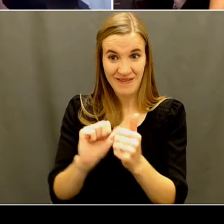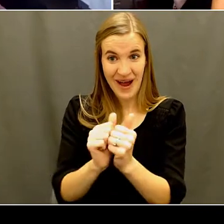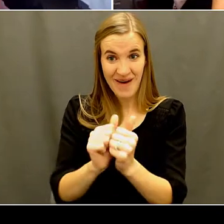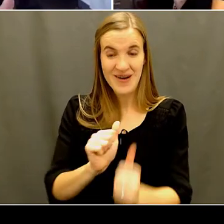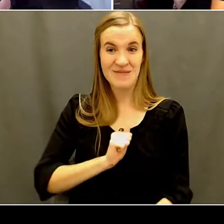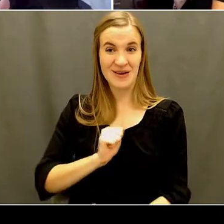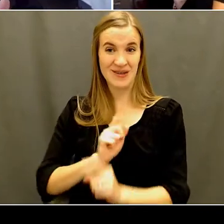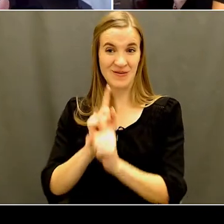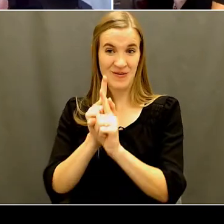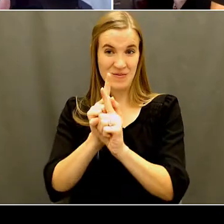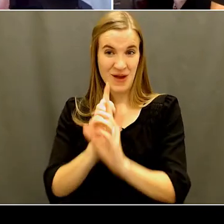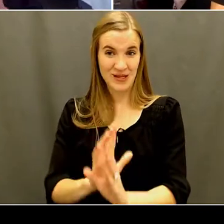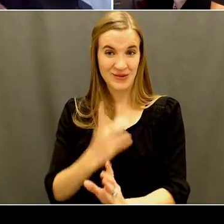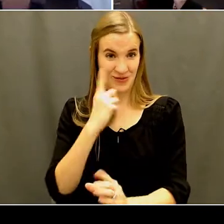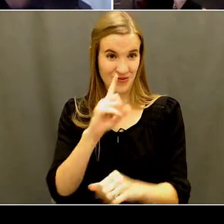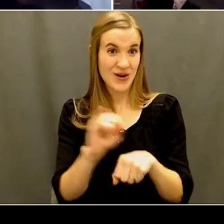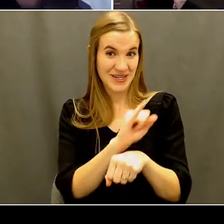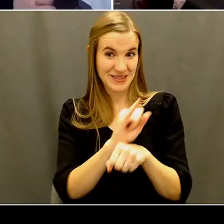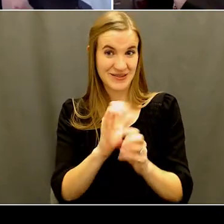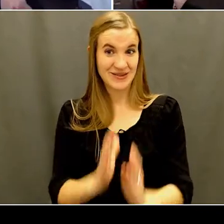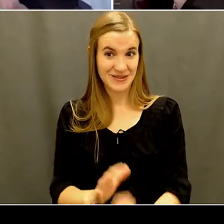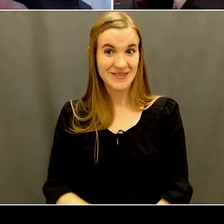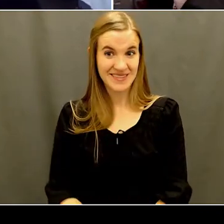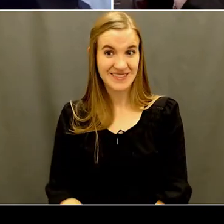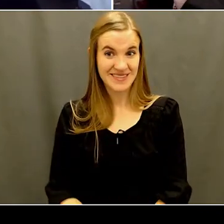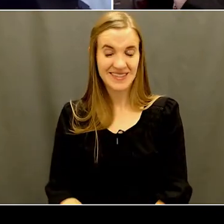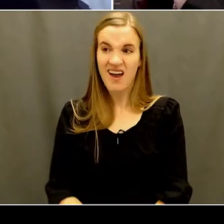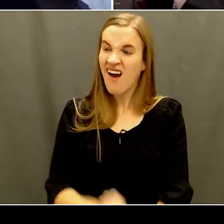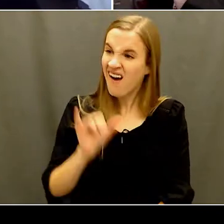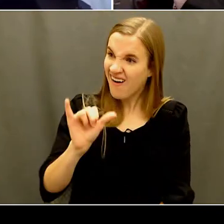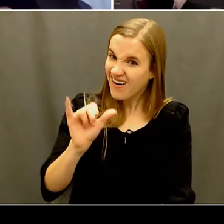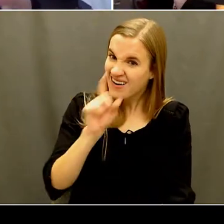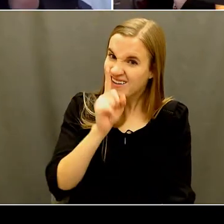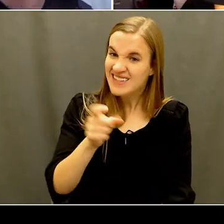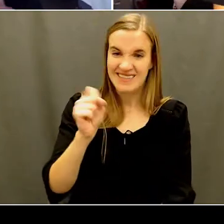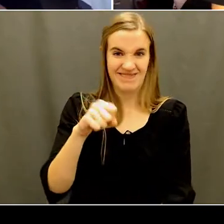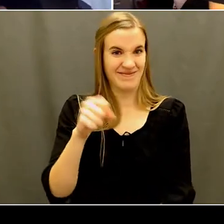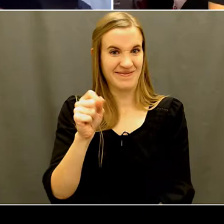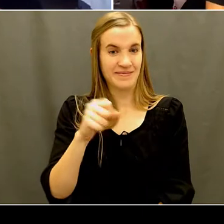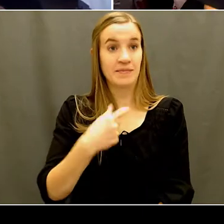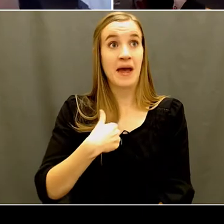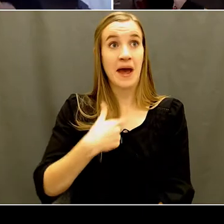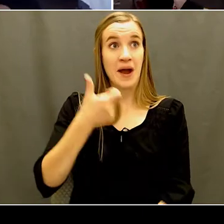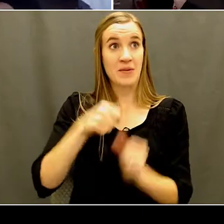remember when I was your age, Fanisee, and getting information about the AAPD